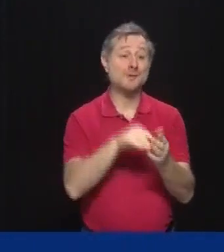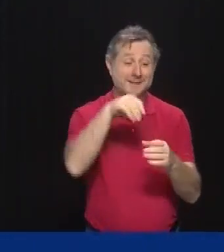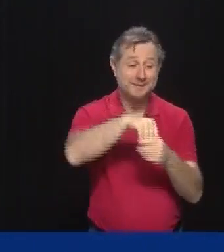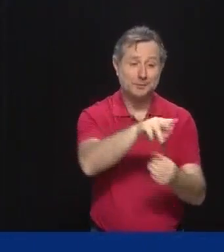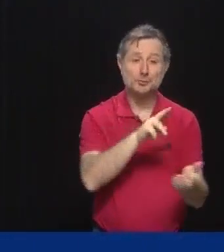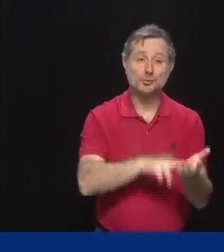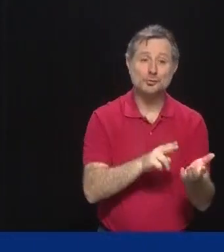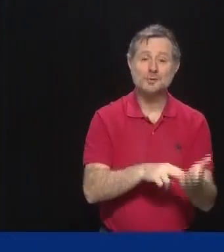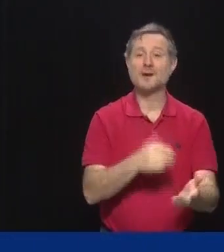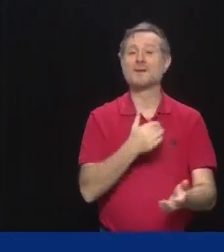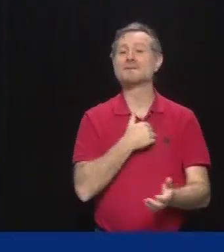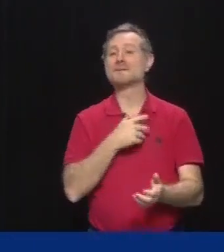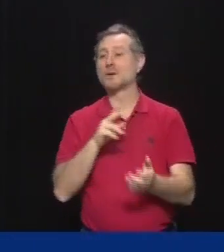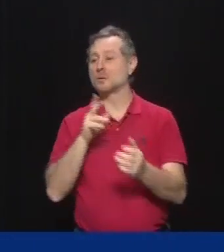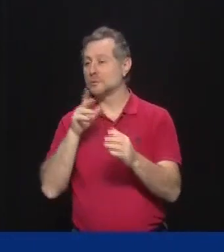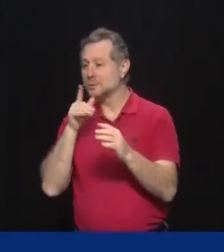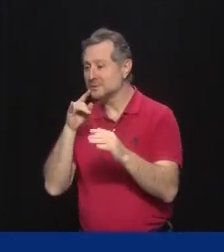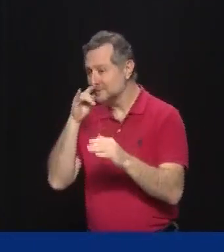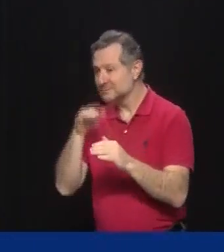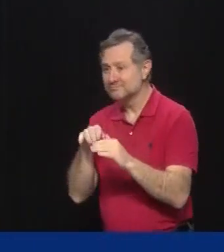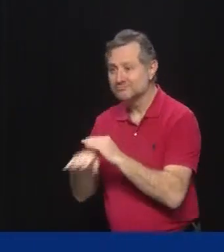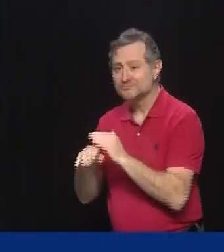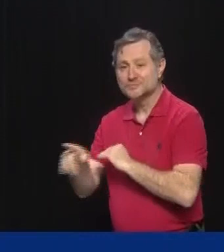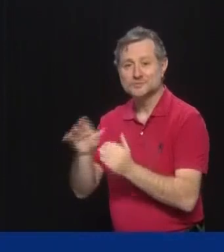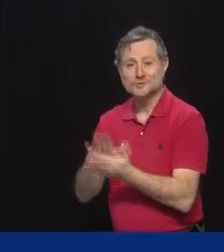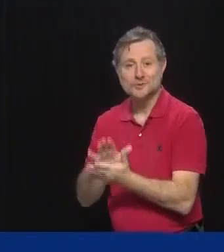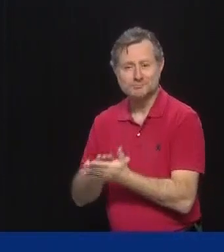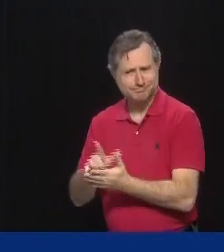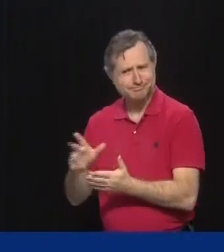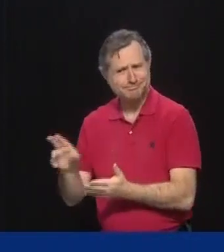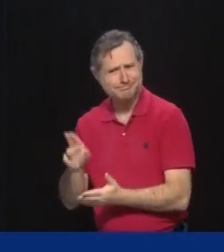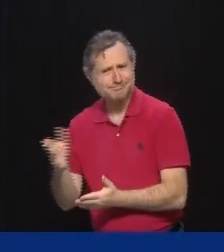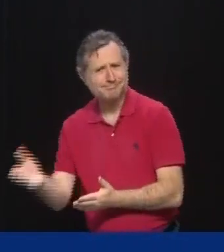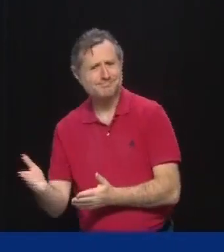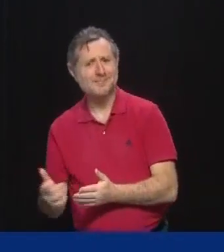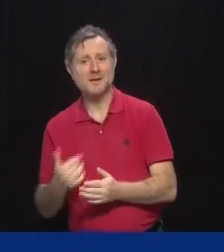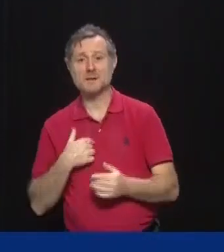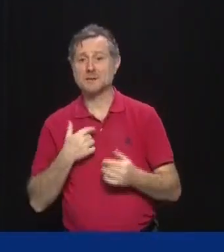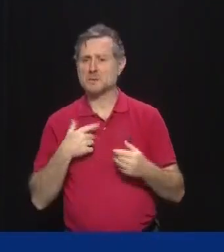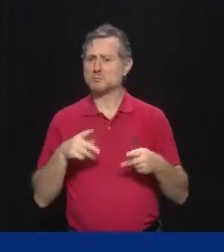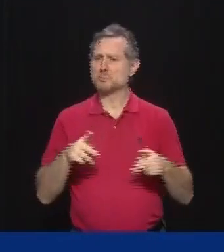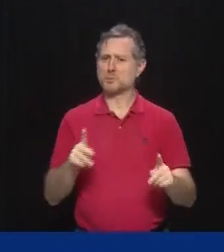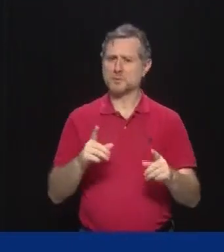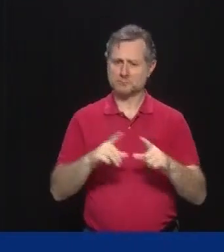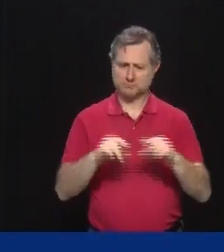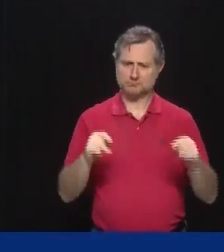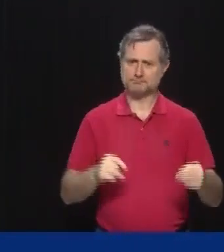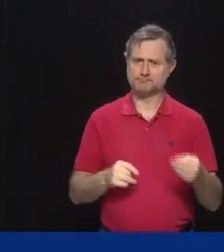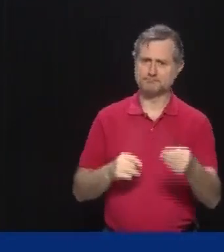I THINK THE BEST PLACE IS IN A SCHOOL. THE CHILDREN ARE THERE. SCHOOL NURSES, THEY'RE WORKING WITH LOCAL PHARMACIES TO GET IT